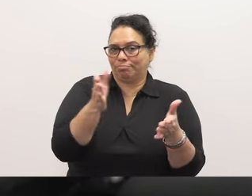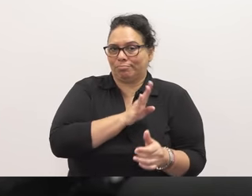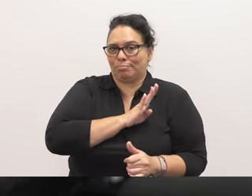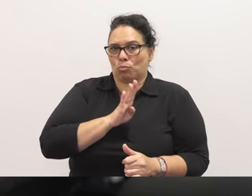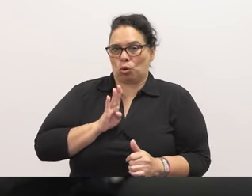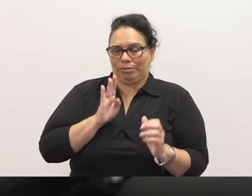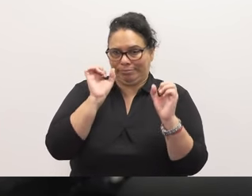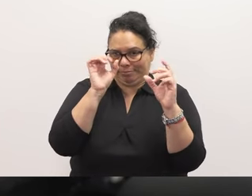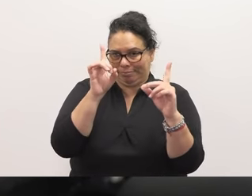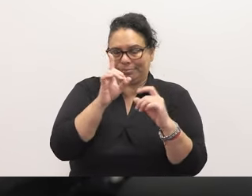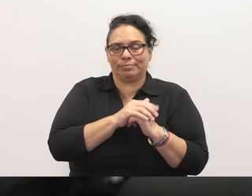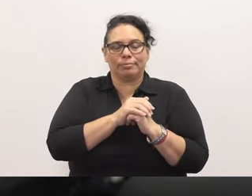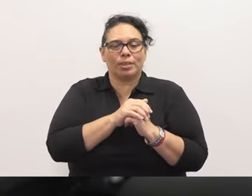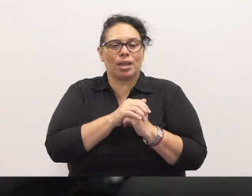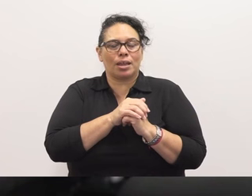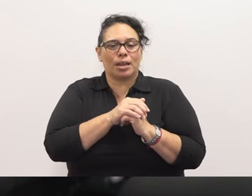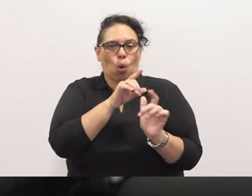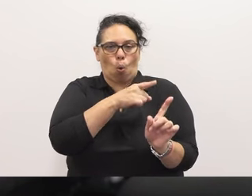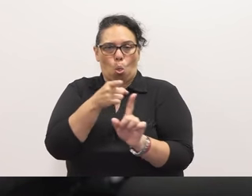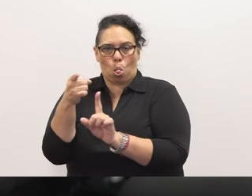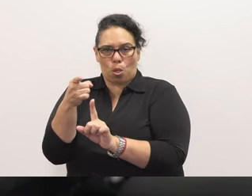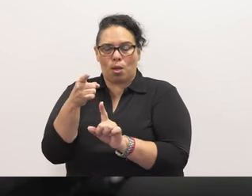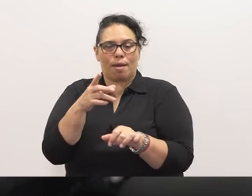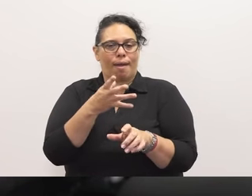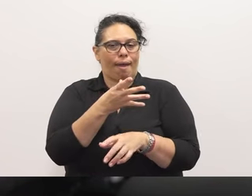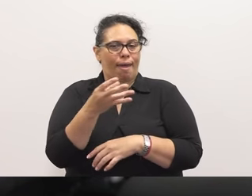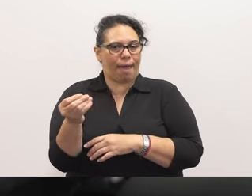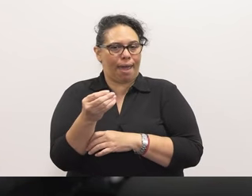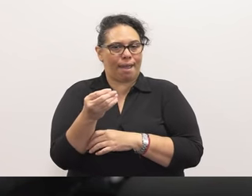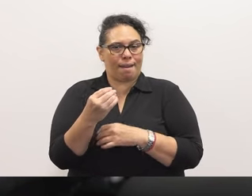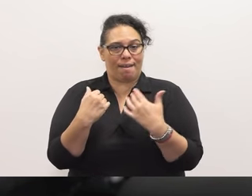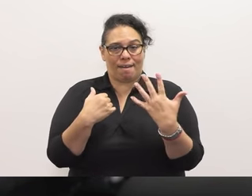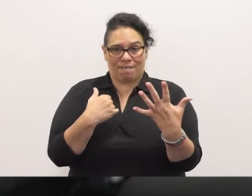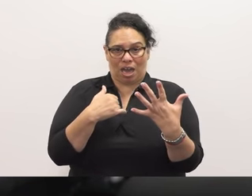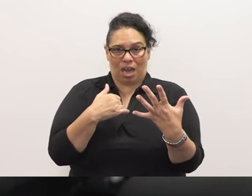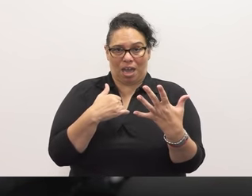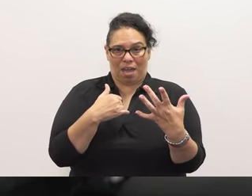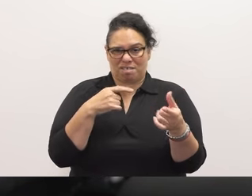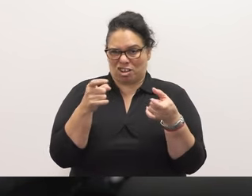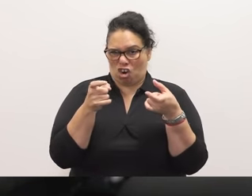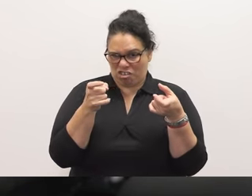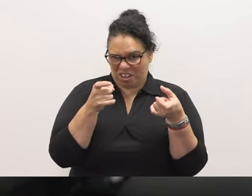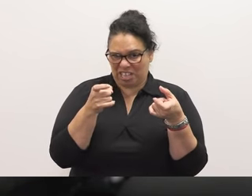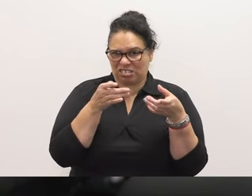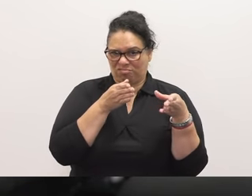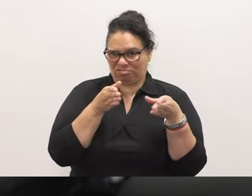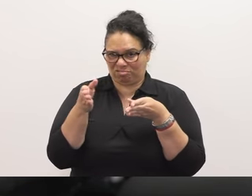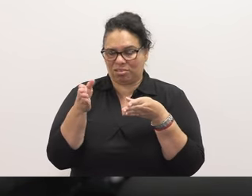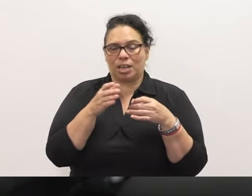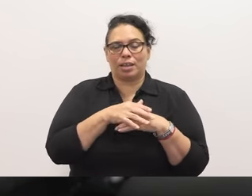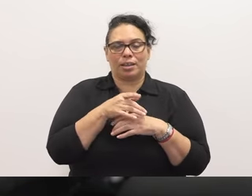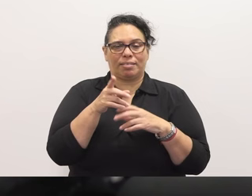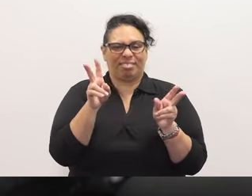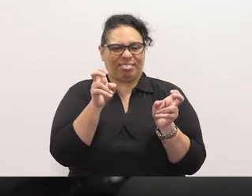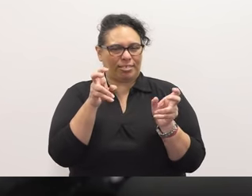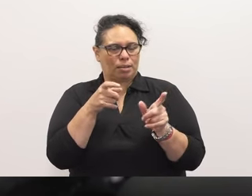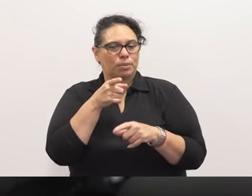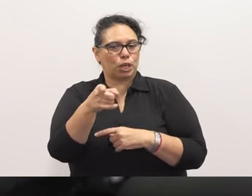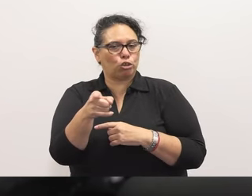and a set of five guardrails that came from the themes that you all talked about in the September 6th session.